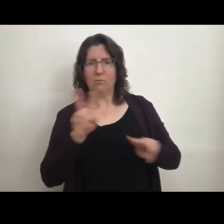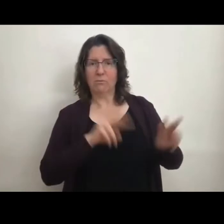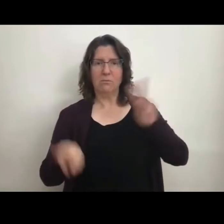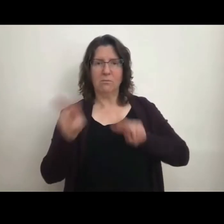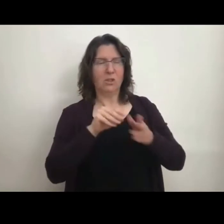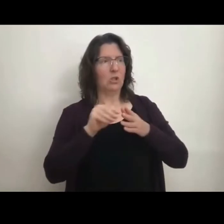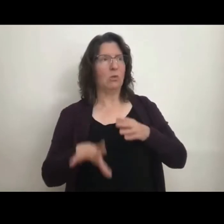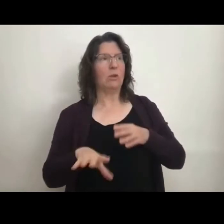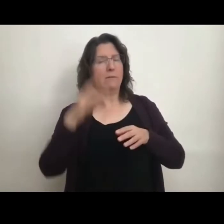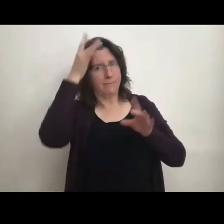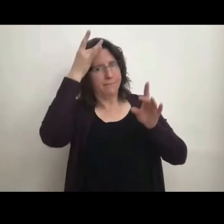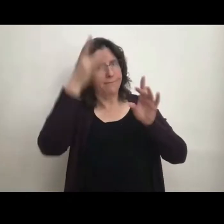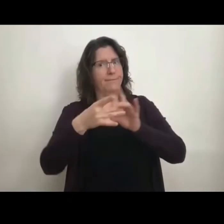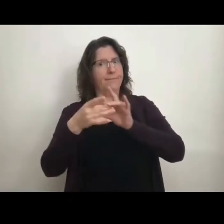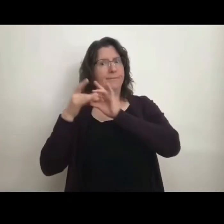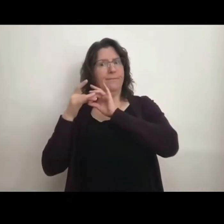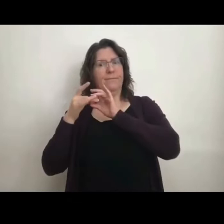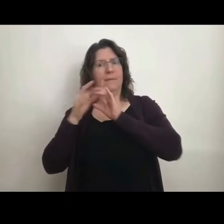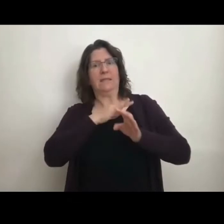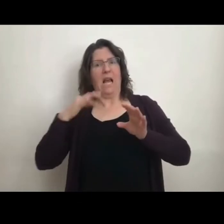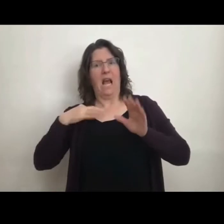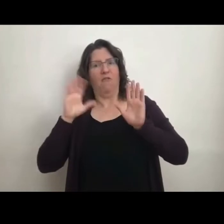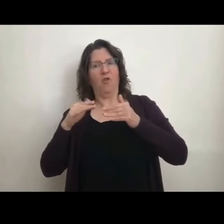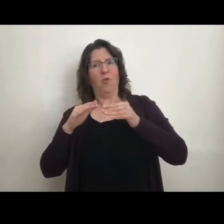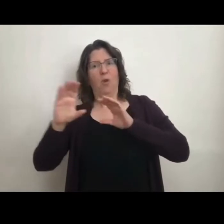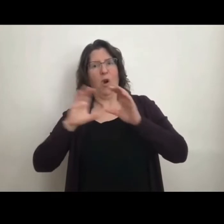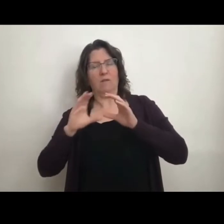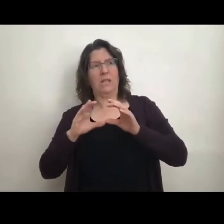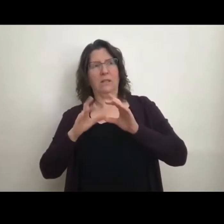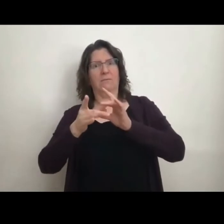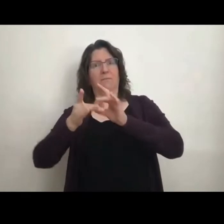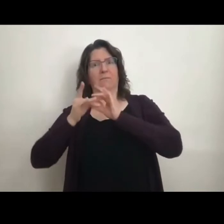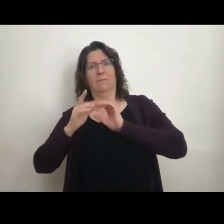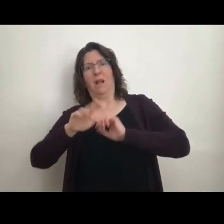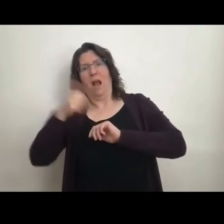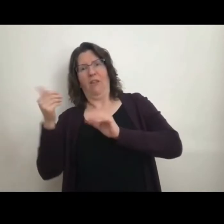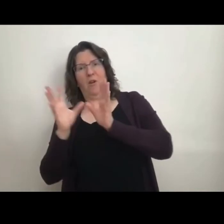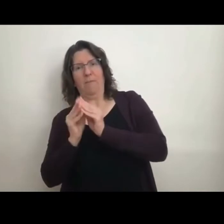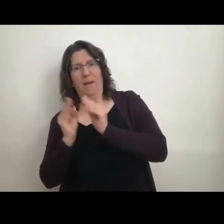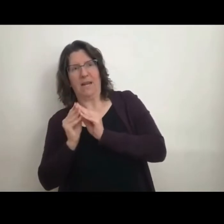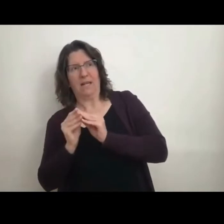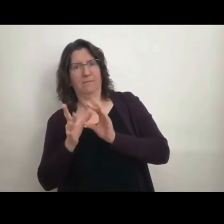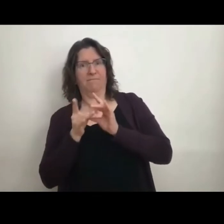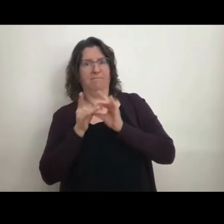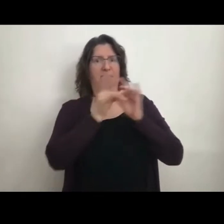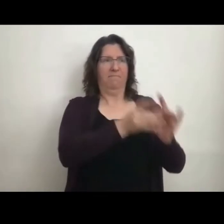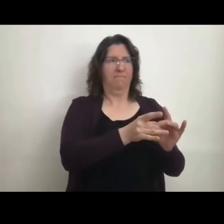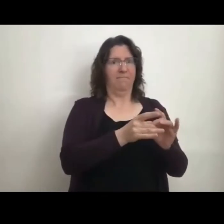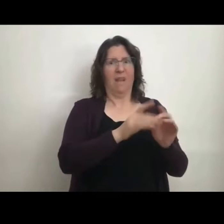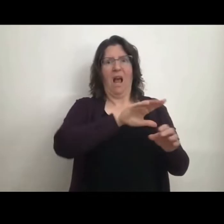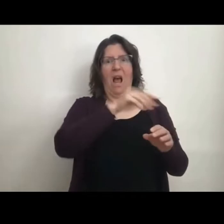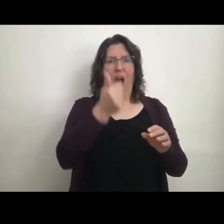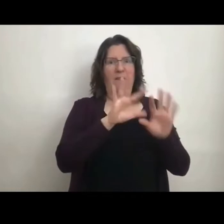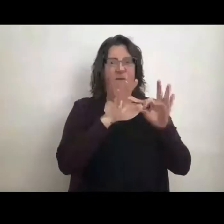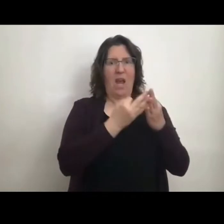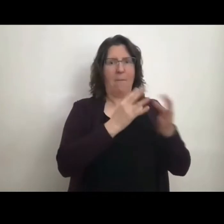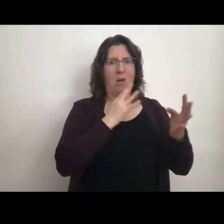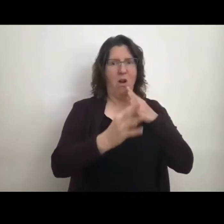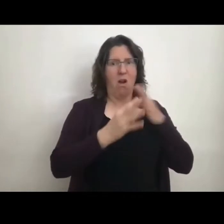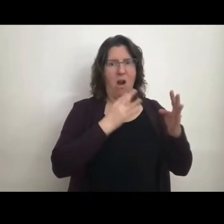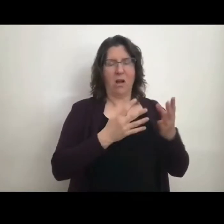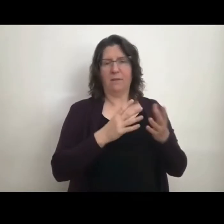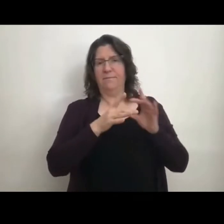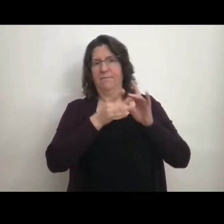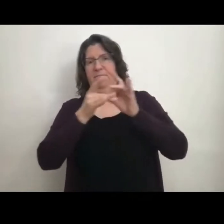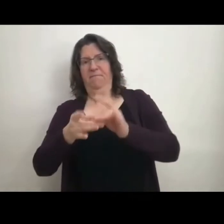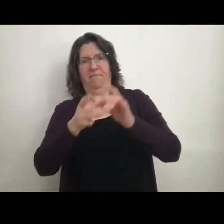It's pretty much impossible to unhear what was said about the students in these contexts.